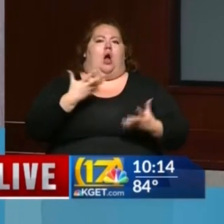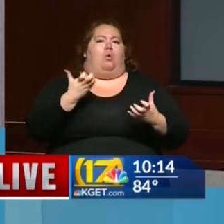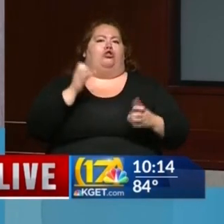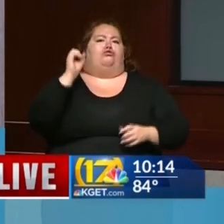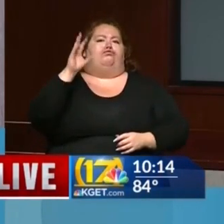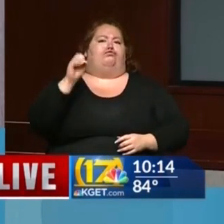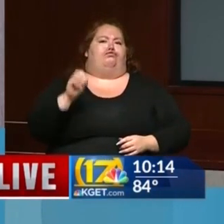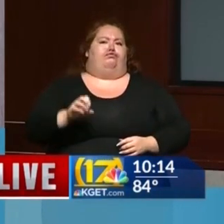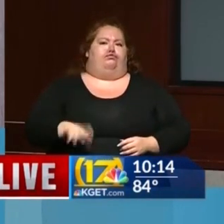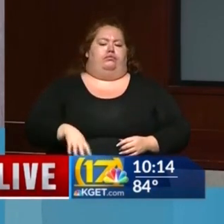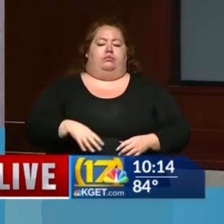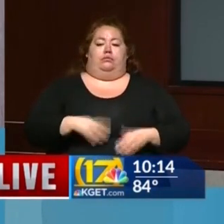MS. CARRIGAN, SPOKE ABOUT THEM BRIEFLY.